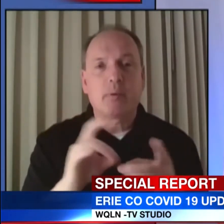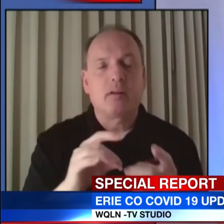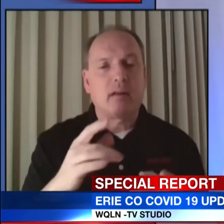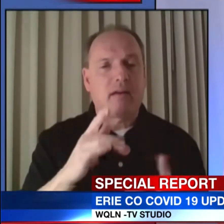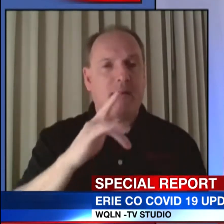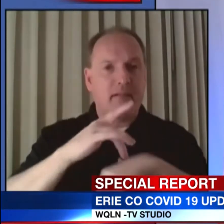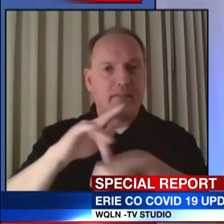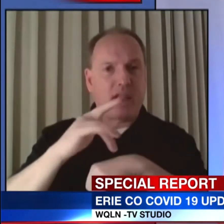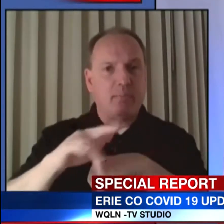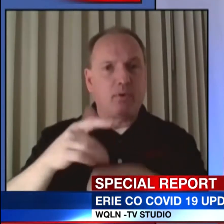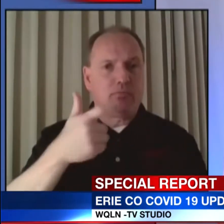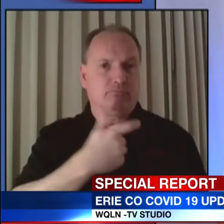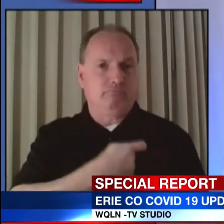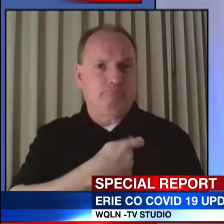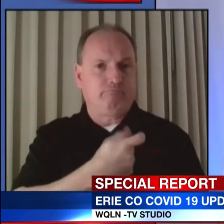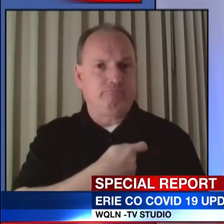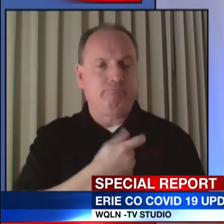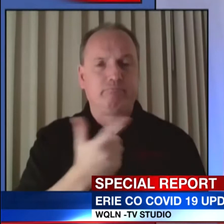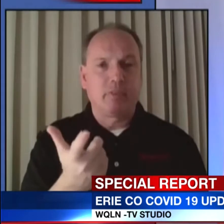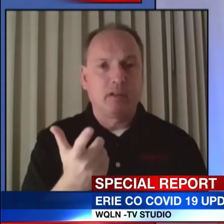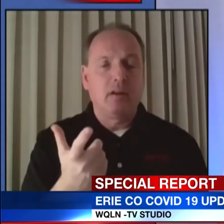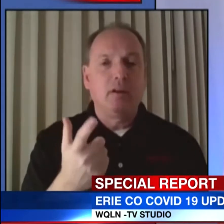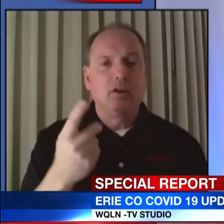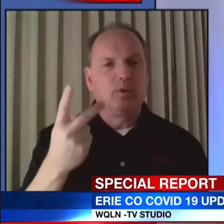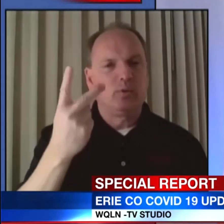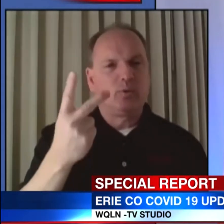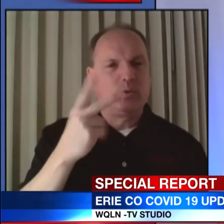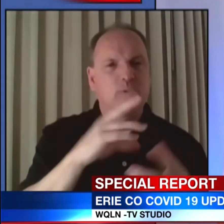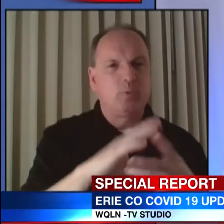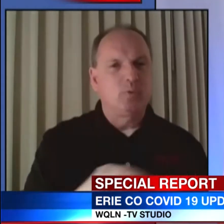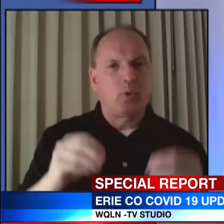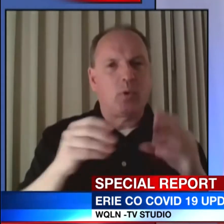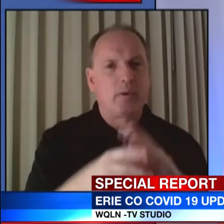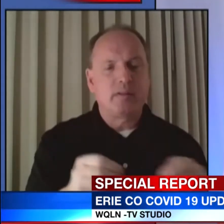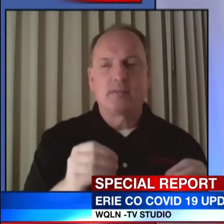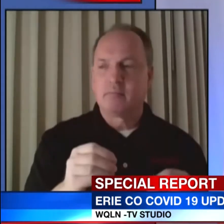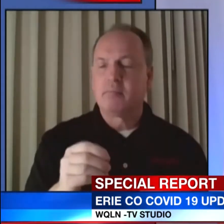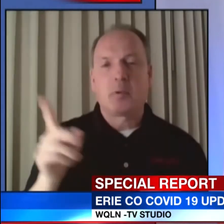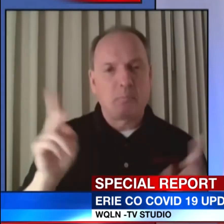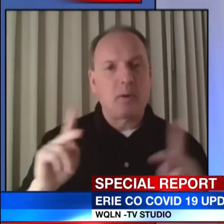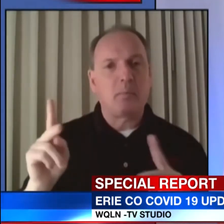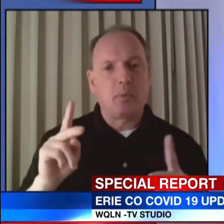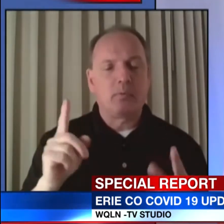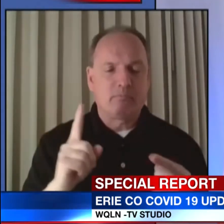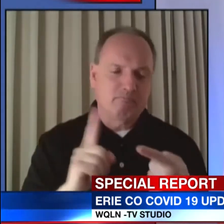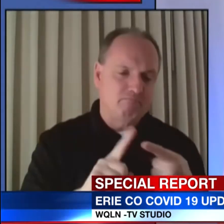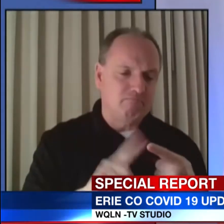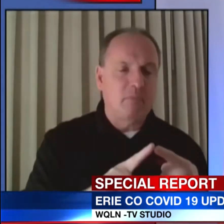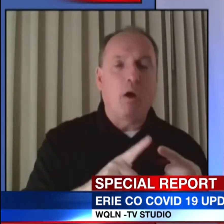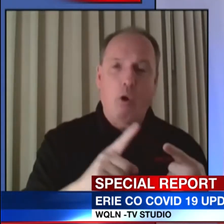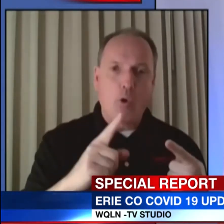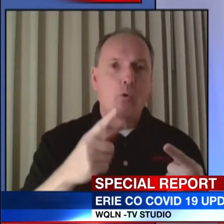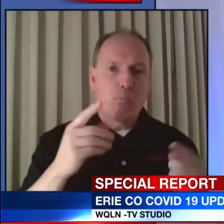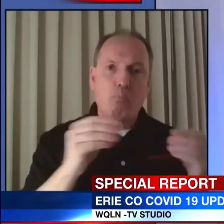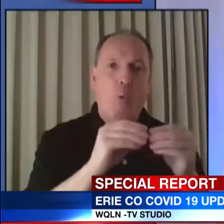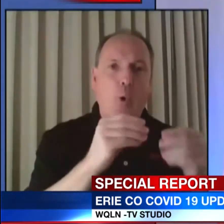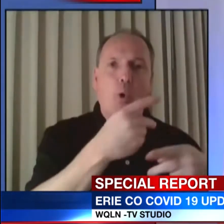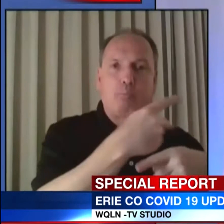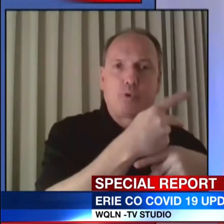WILL ANSWER THIS. IT IS ABOUT THE AVAILABILITY FOR THE DOSES.